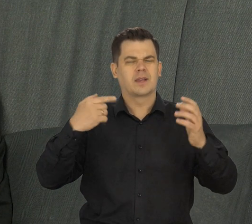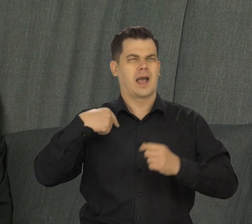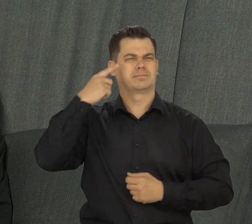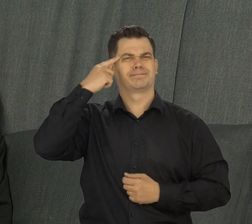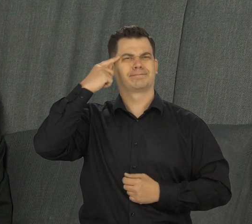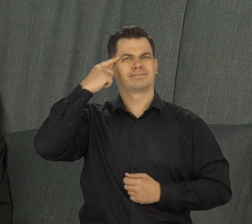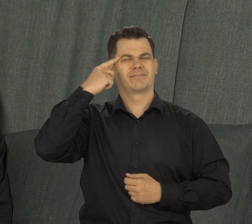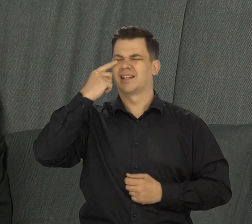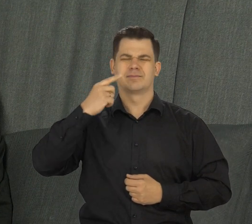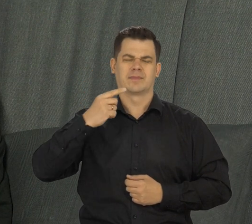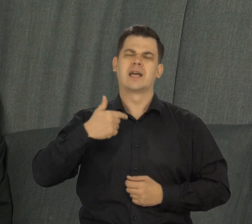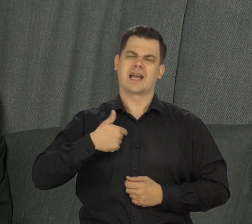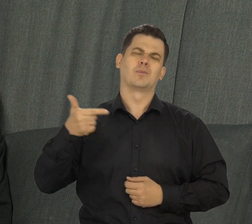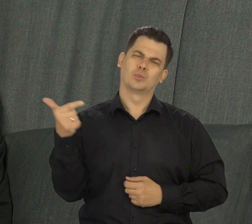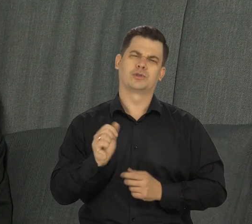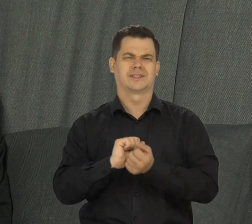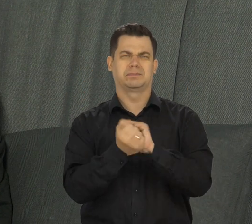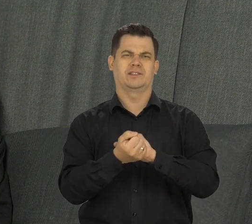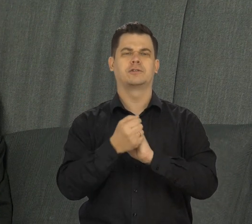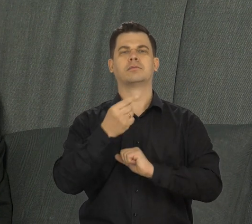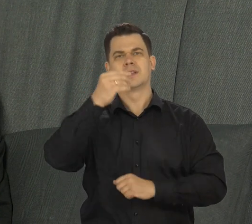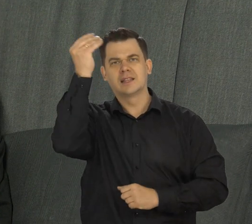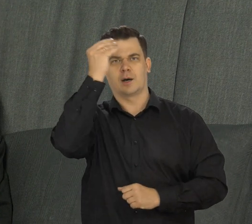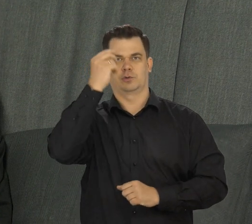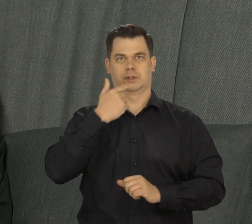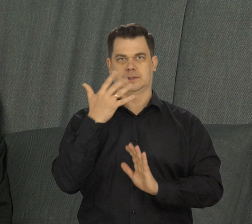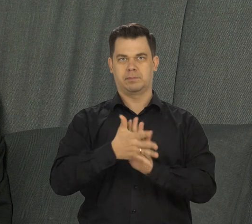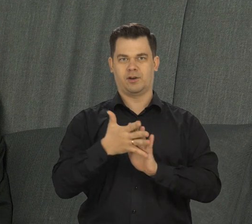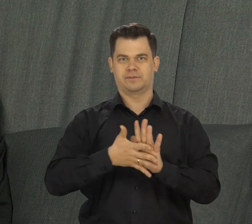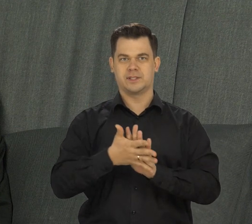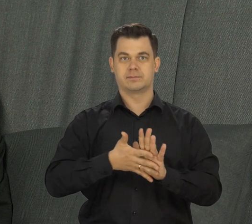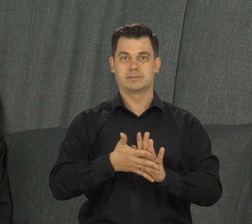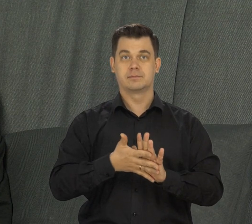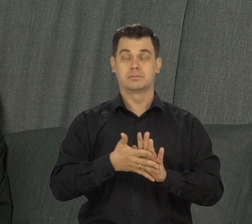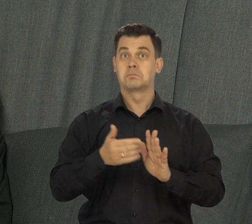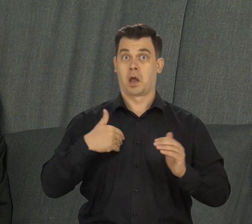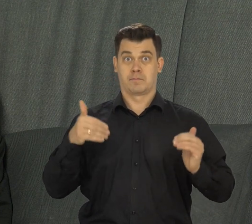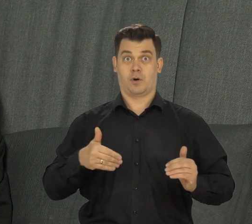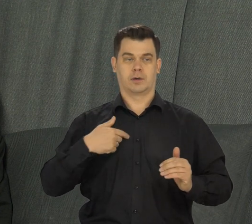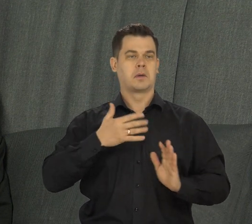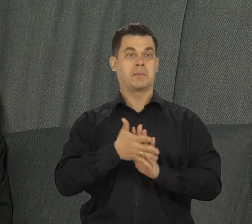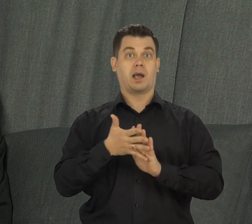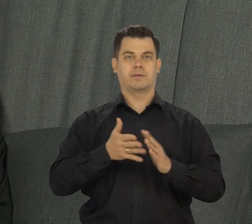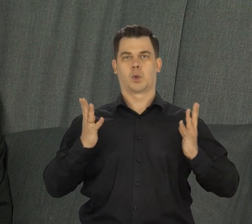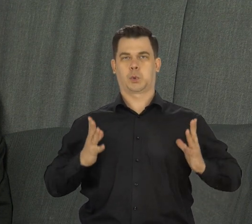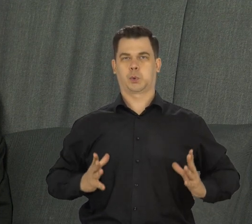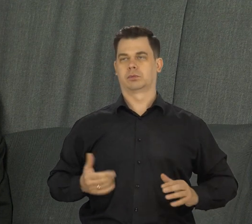That I thought the only solution is to learn sign language decently. Then I can explain to my brother,